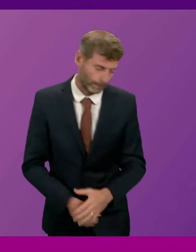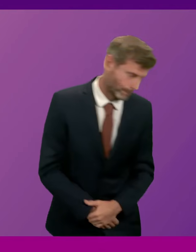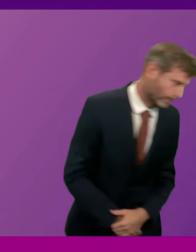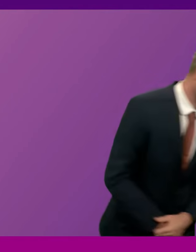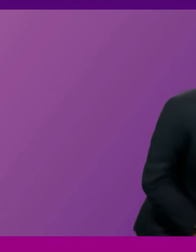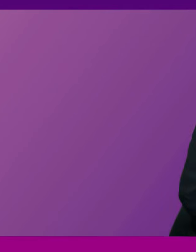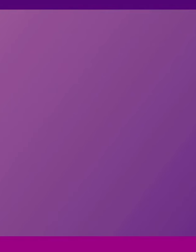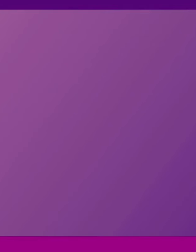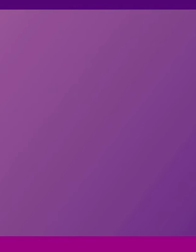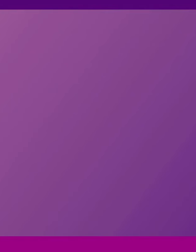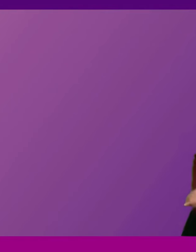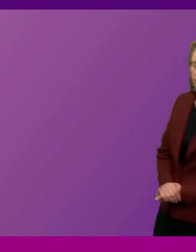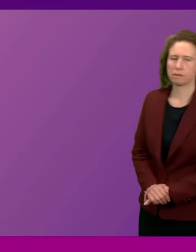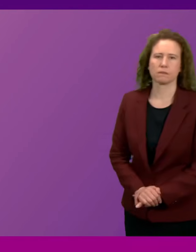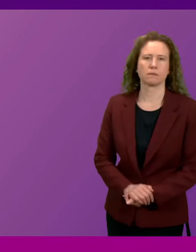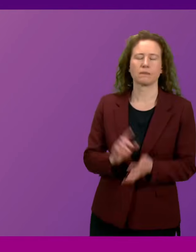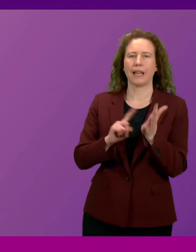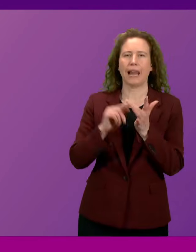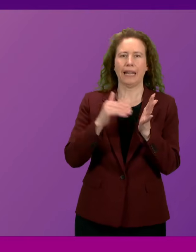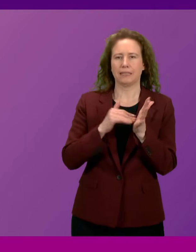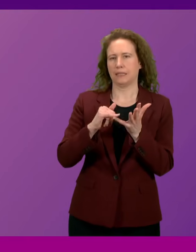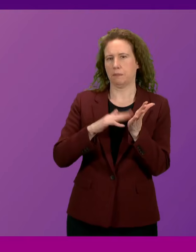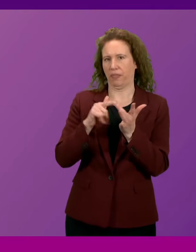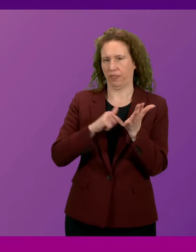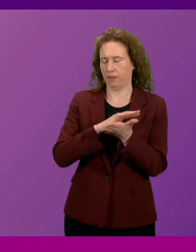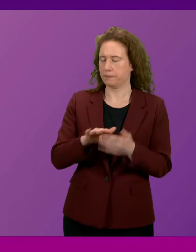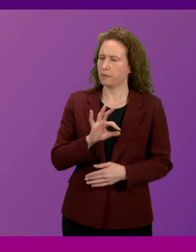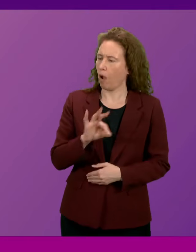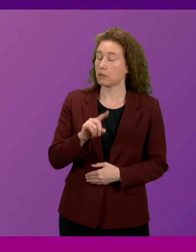Does the First Minister agree that, when a bill is agreed to at stage 1,